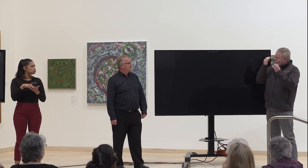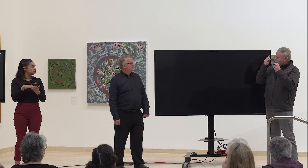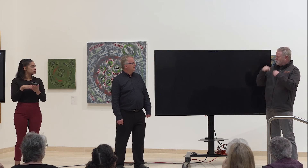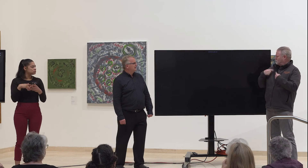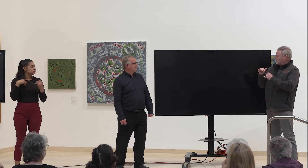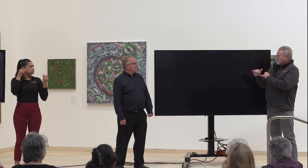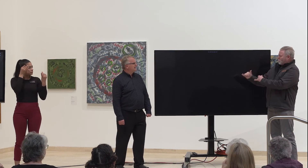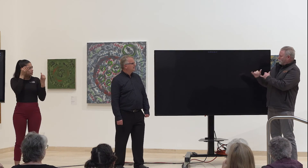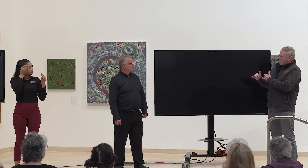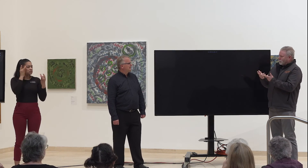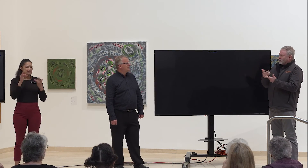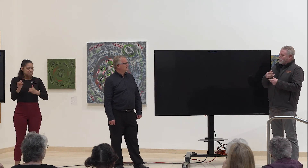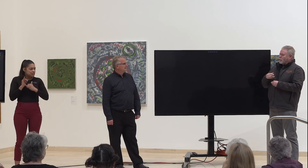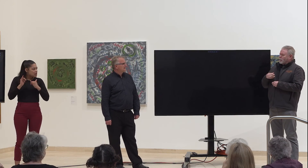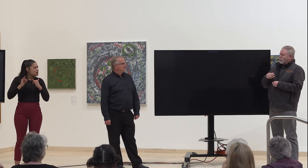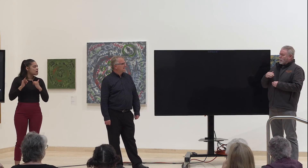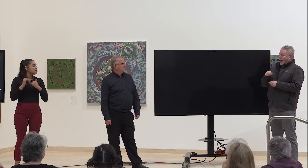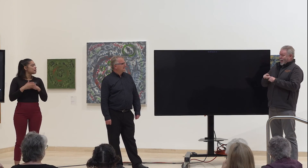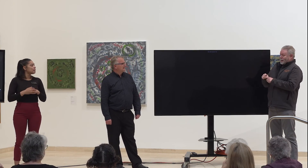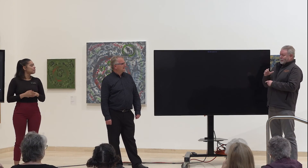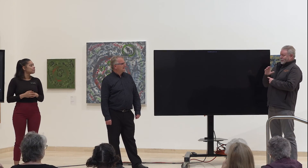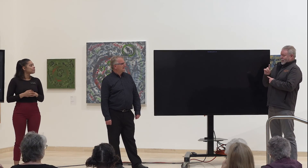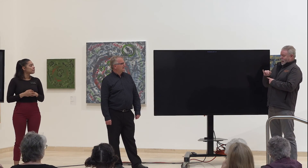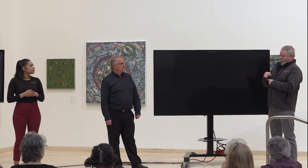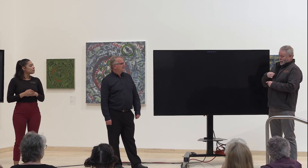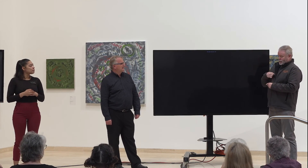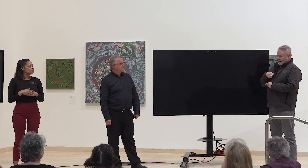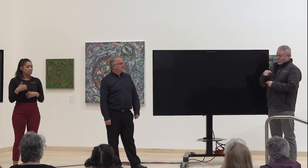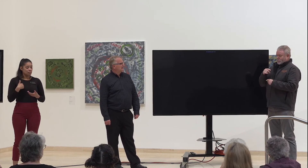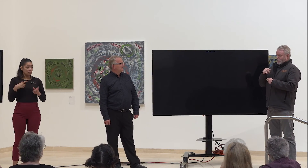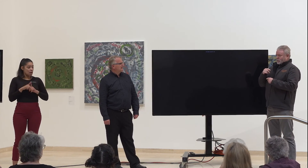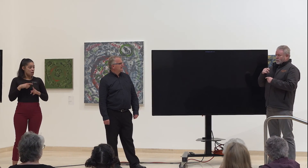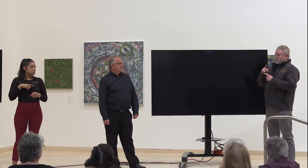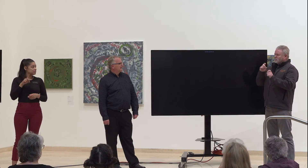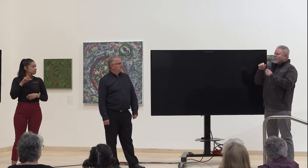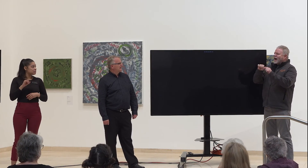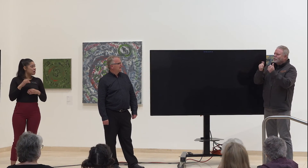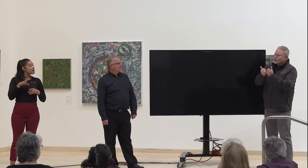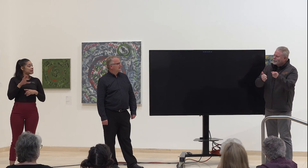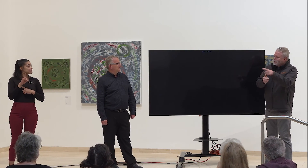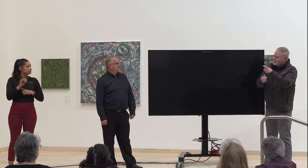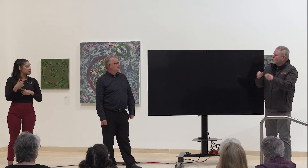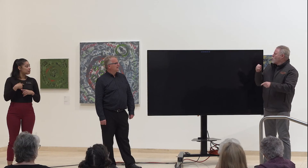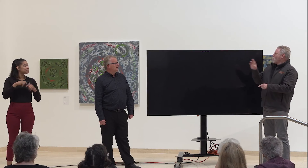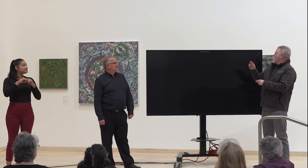I've had these thoughts just like you have over time. And as a CDI, you know, whether we're looking at